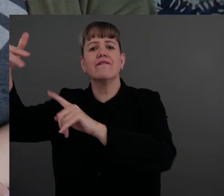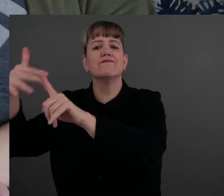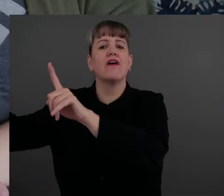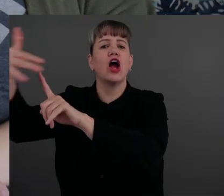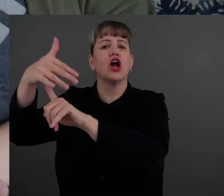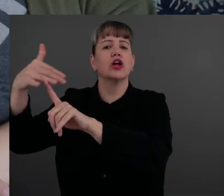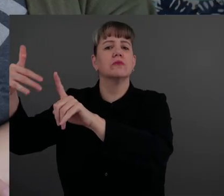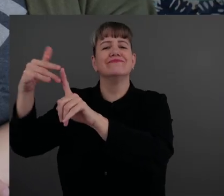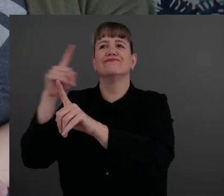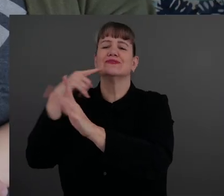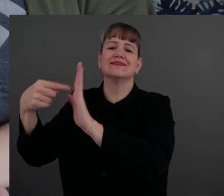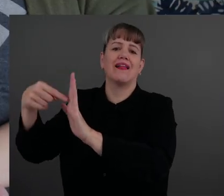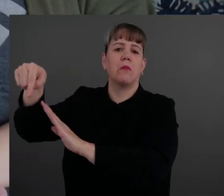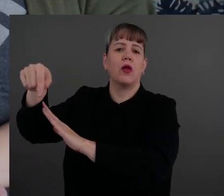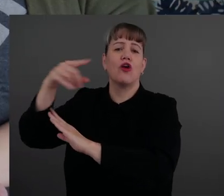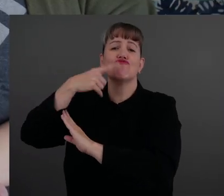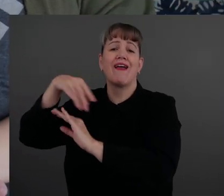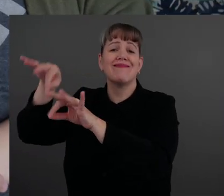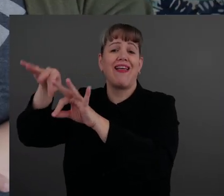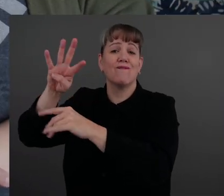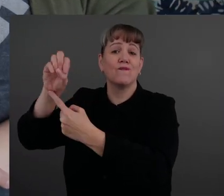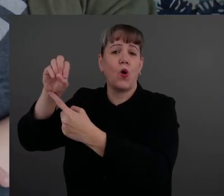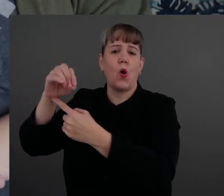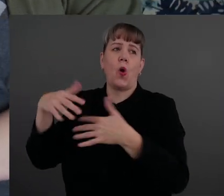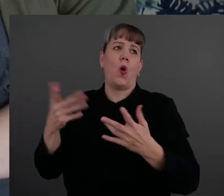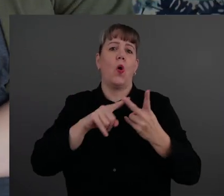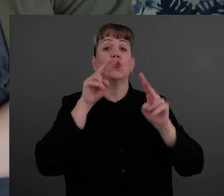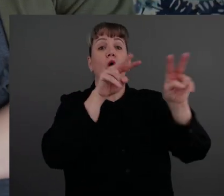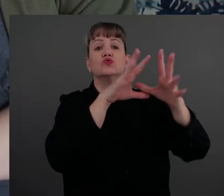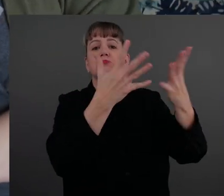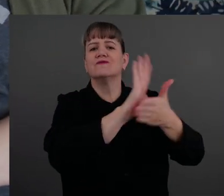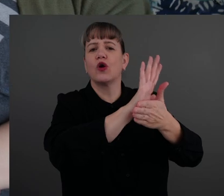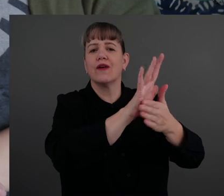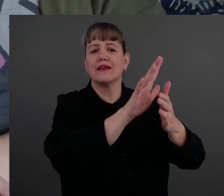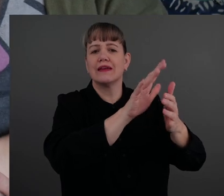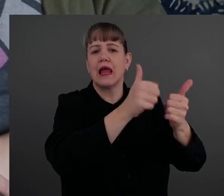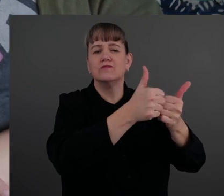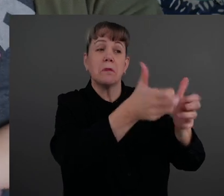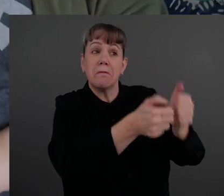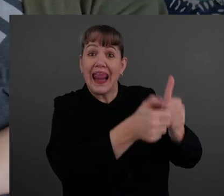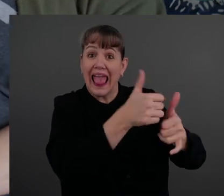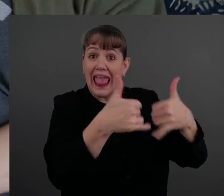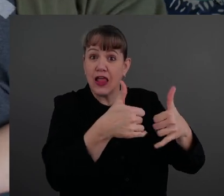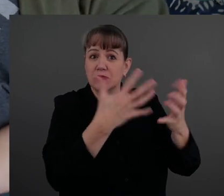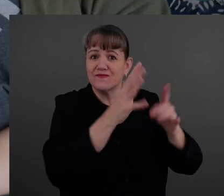It's the, "Oh, Red Dye 40 causes..." You watch too many video games. Yeah, you play too many video games. It goes away when you're